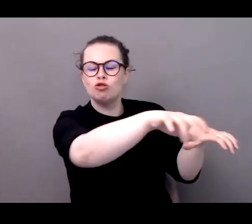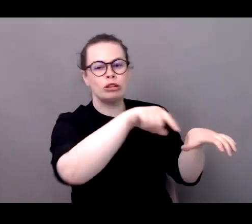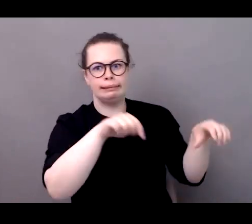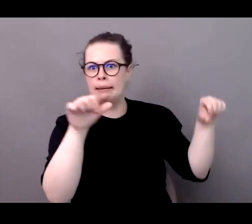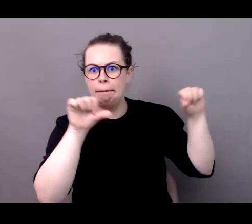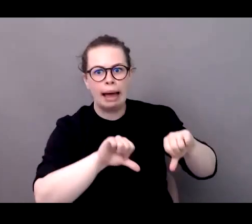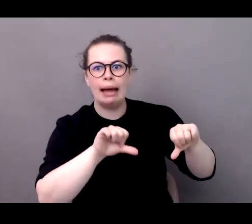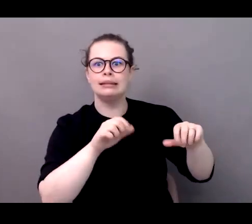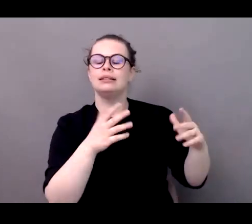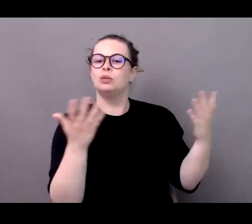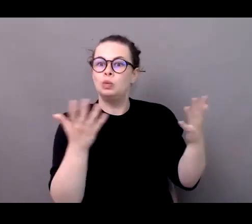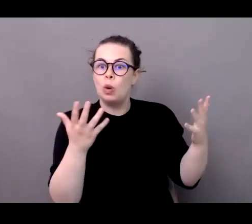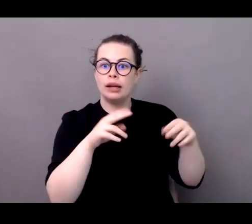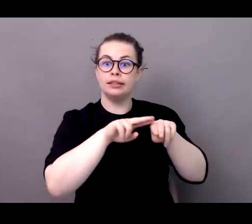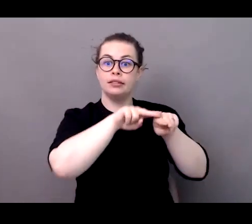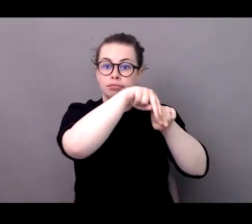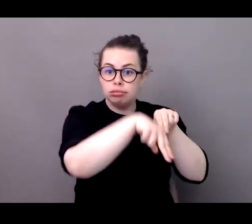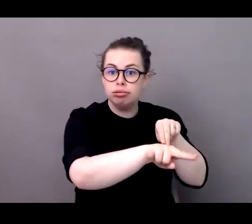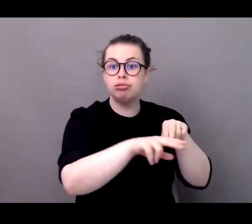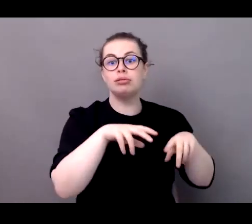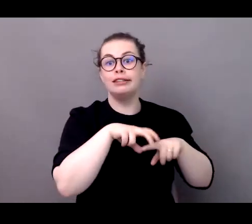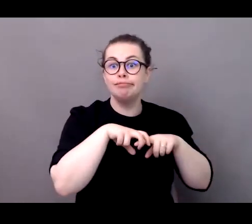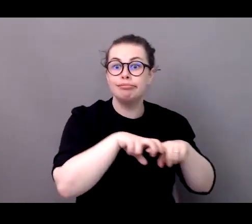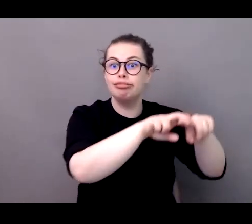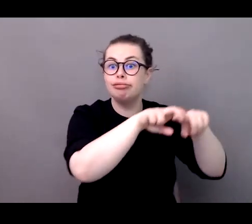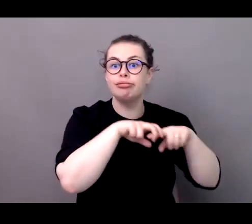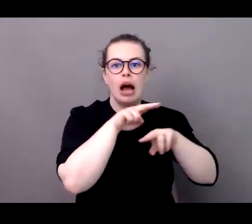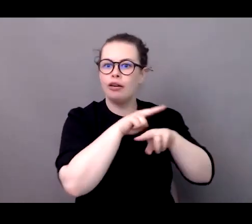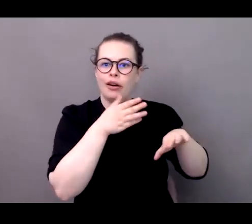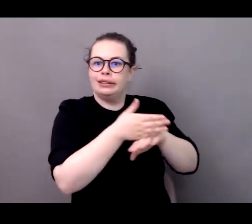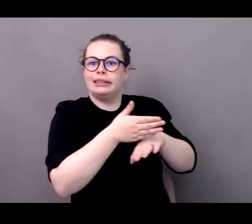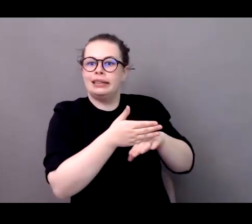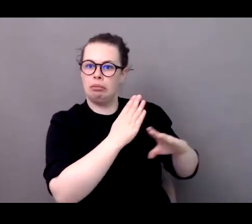that we think is doing a good practice because even though on paper it may appear to be a good